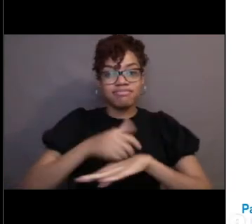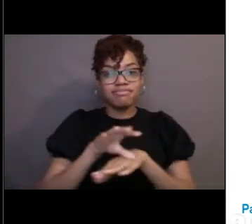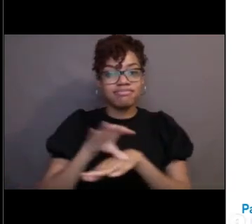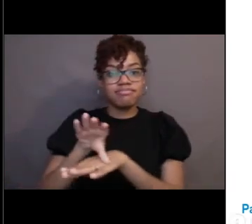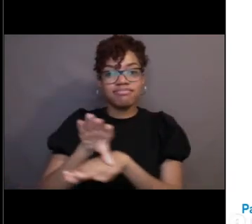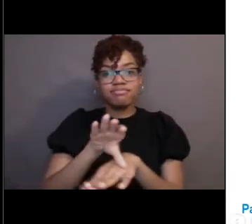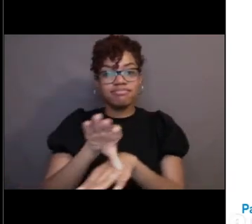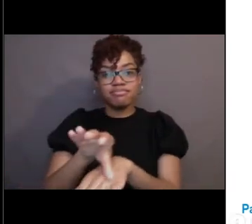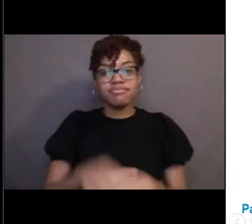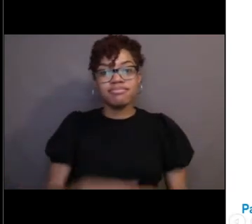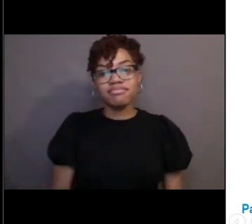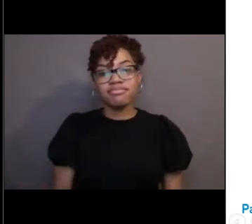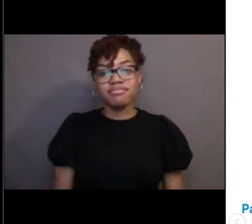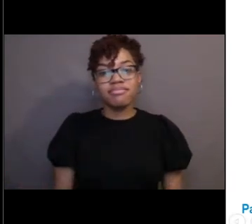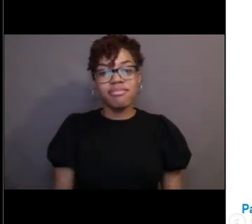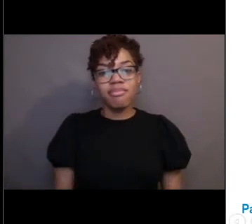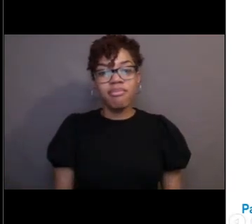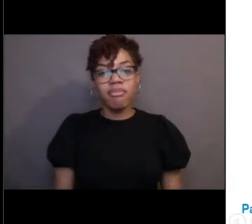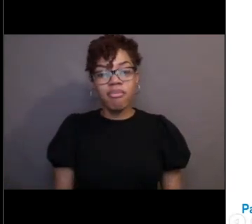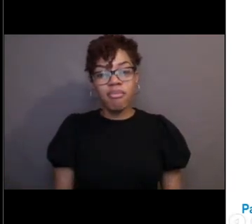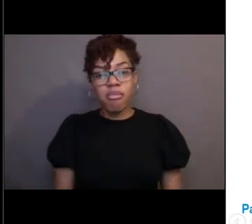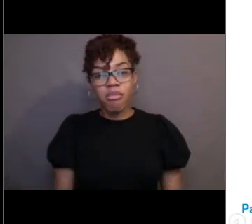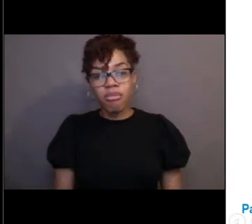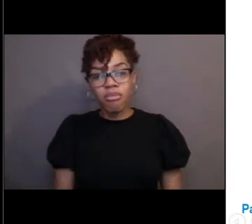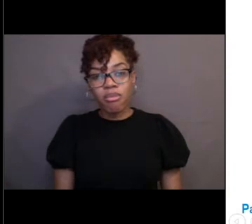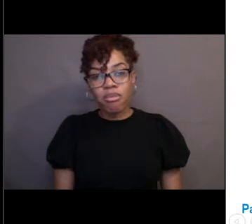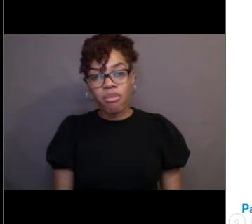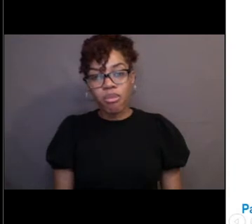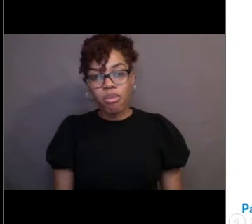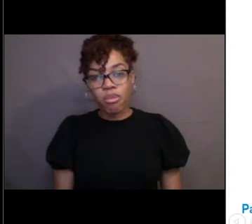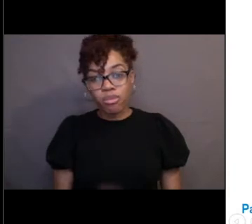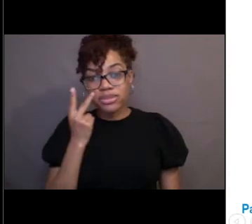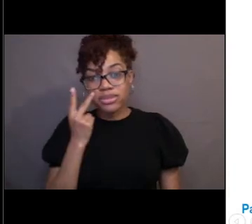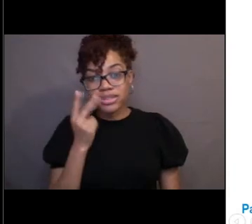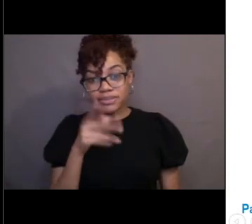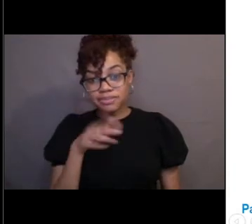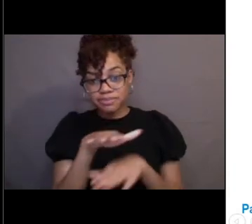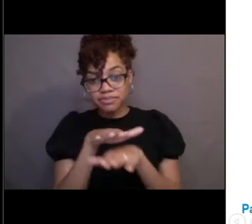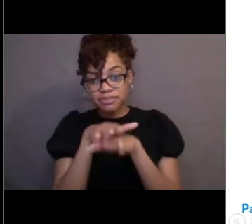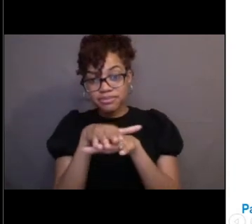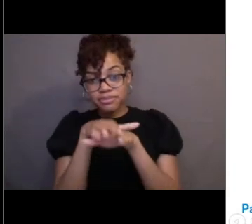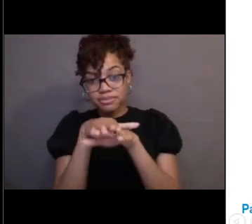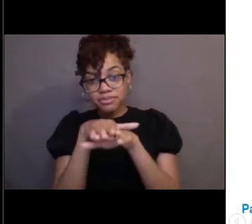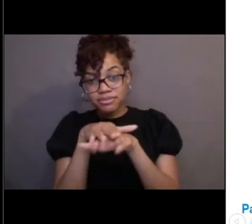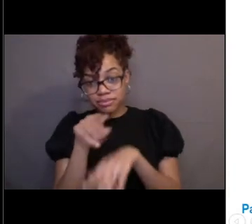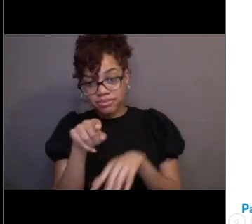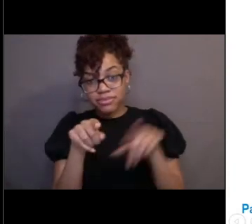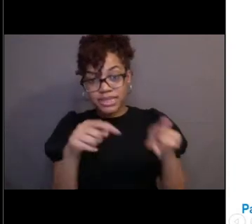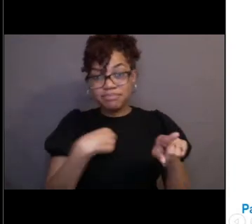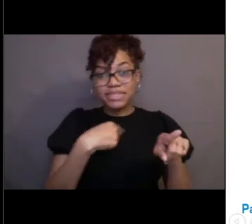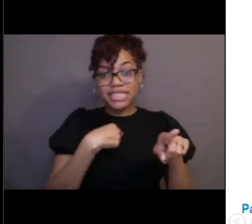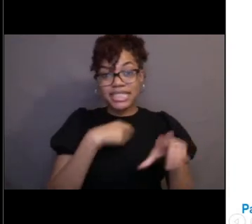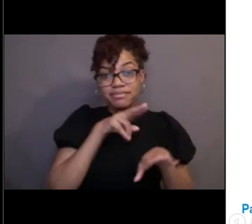So it's pretty quick, so we can watch that again. So the leatherback is up here, that's me on the platform.